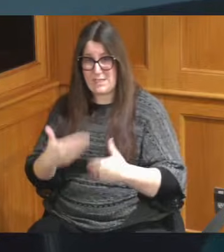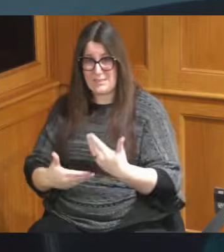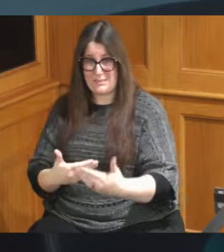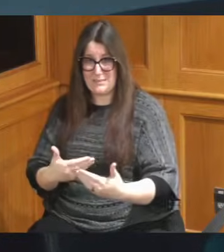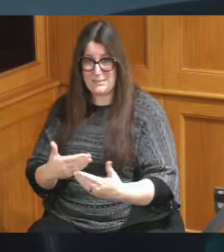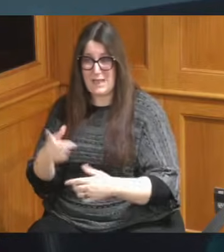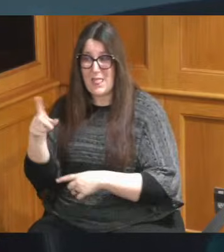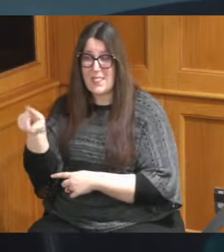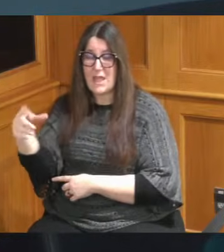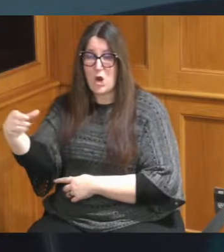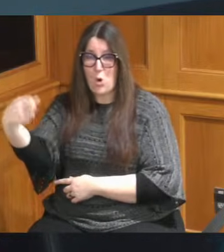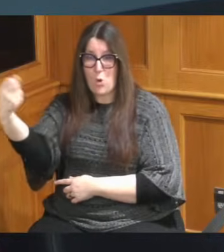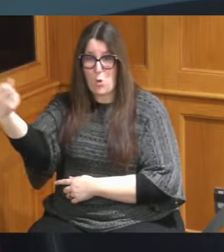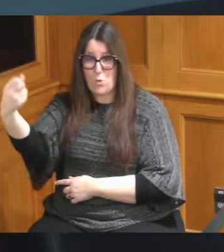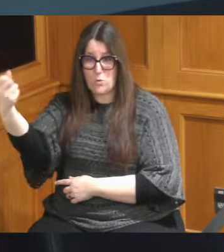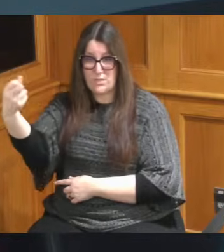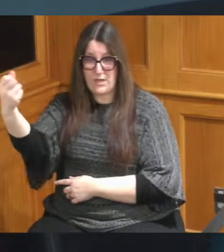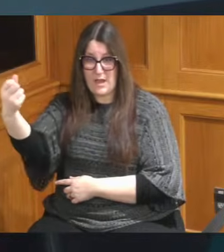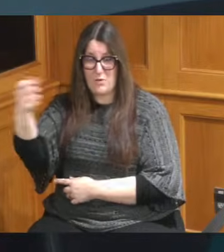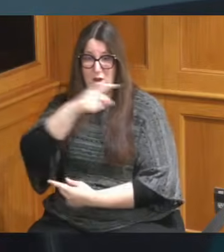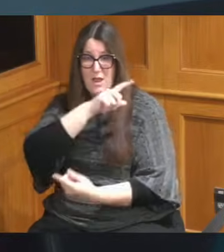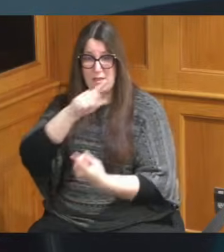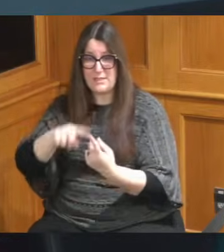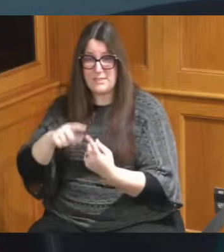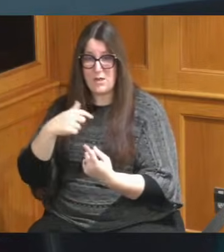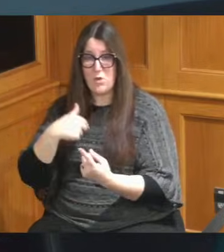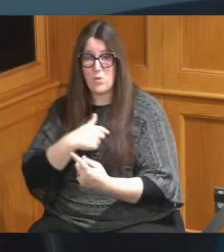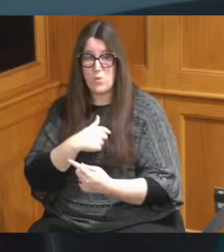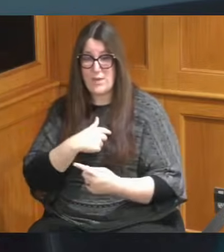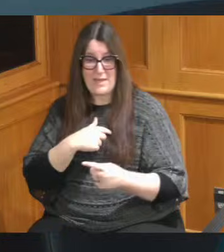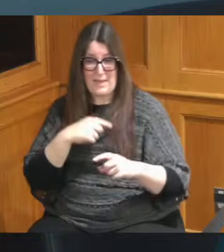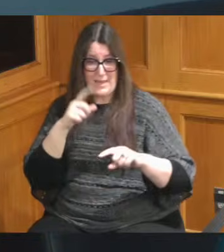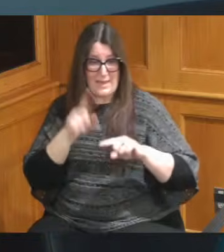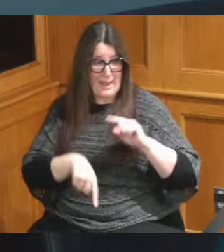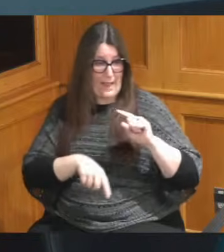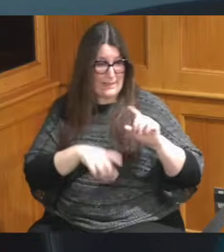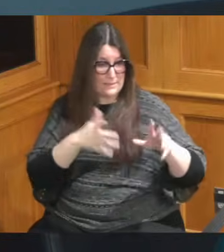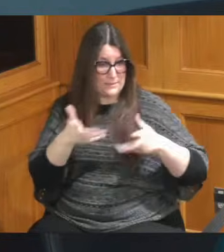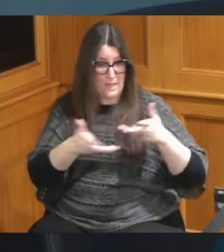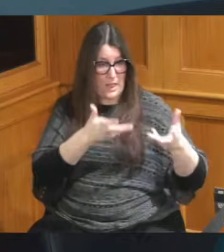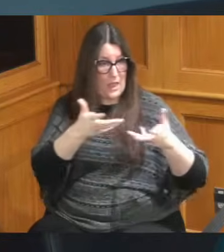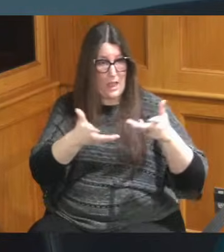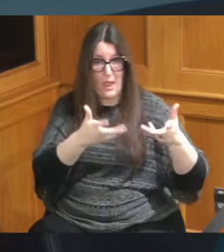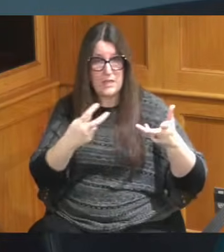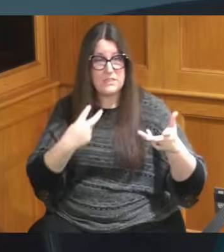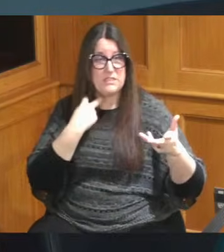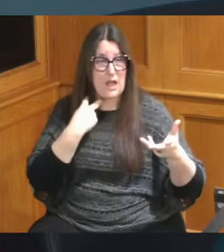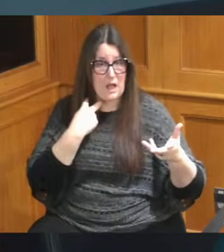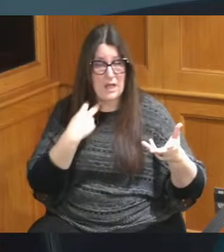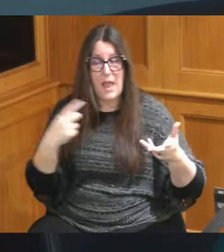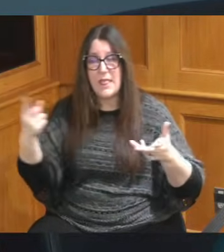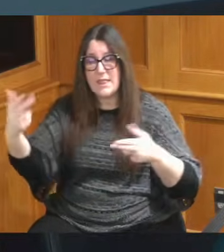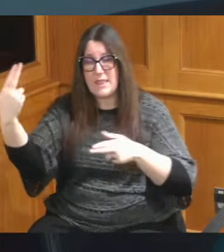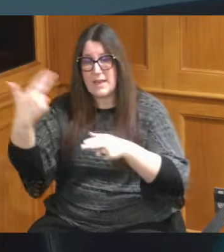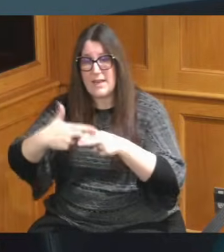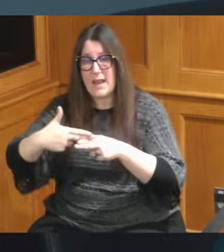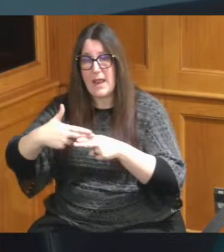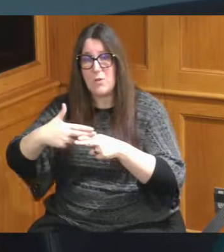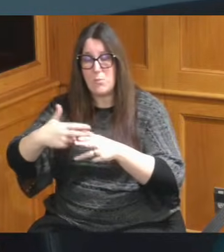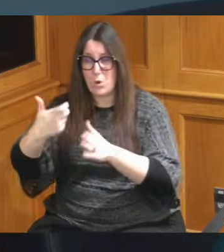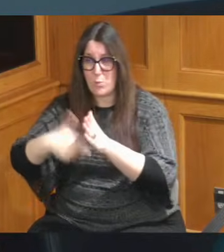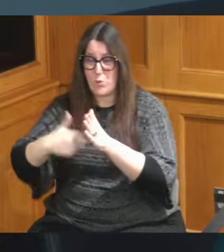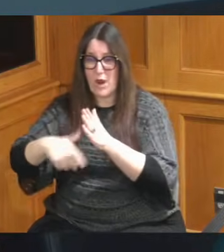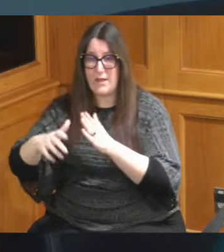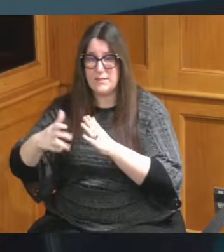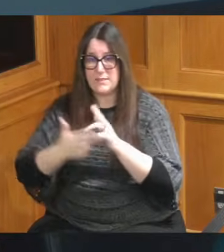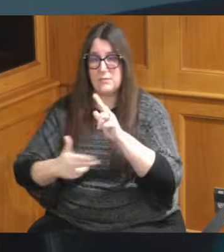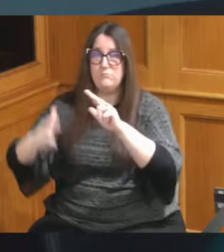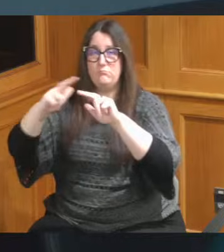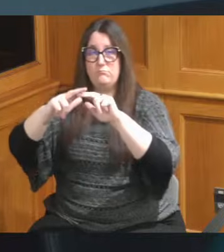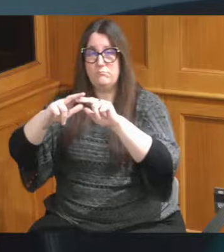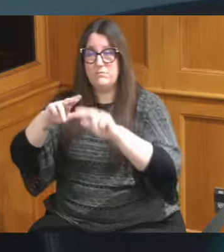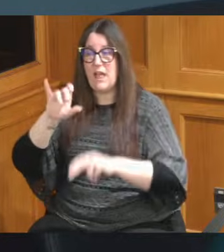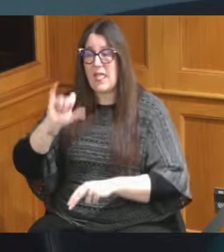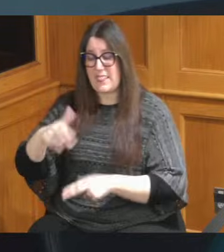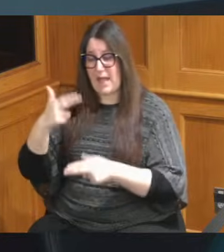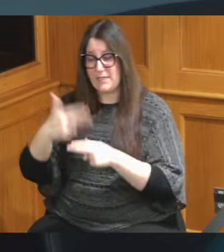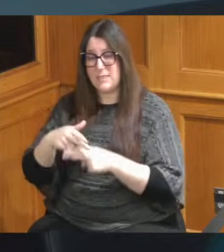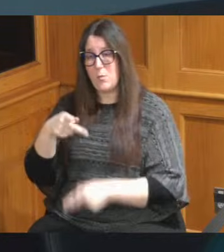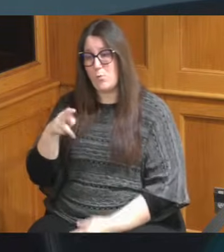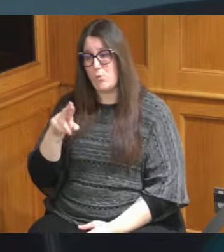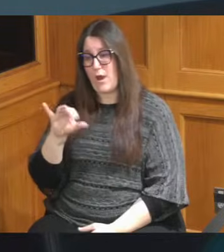holding out until we have nowhere to go and then they naming a big price. That's price gouge. An